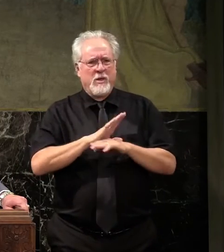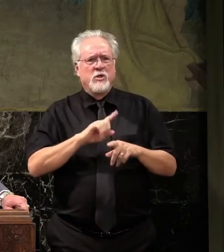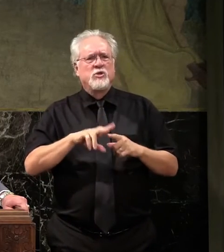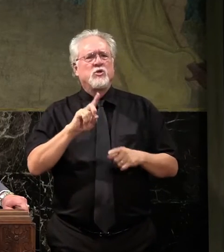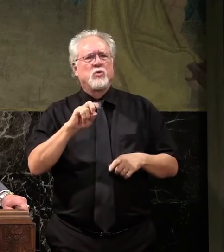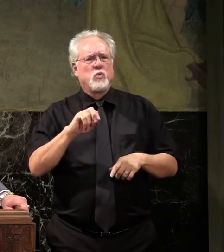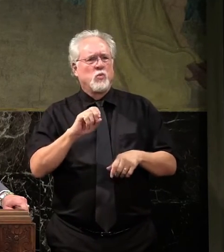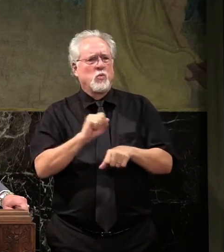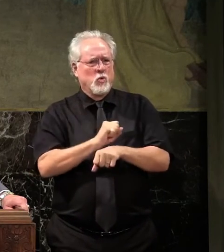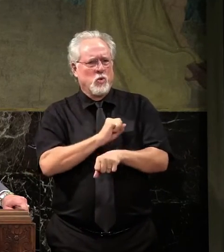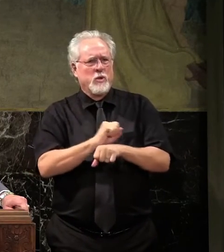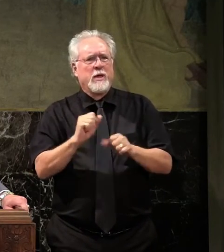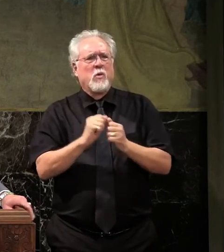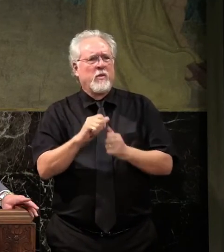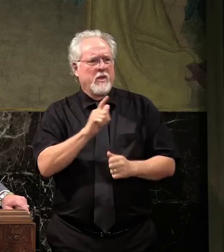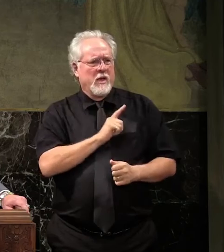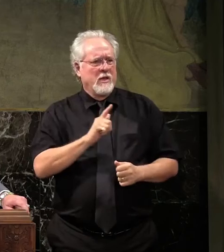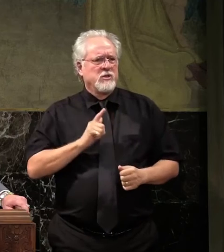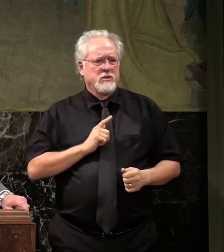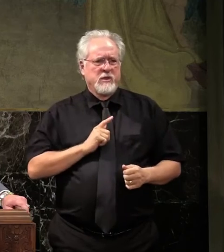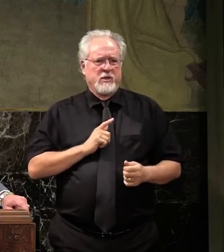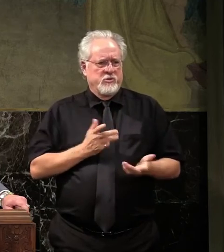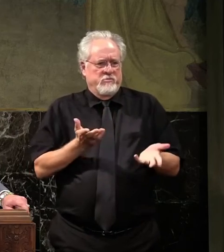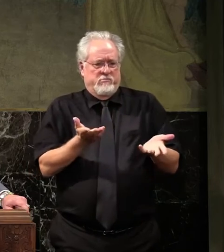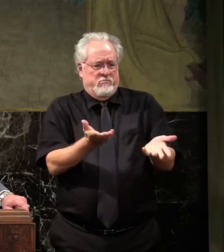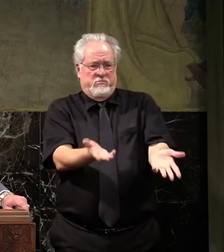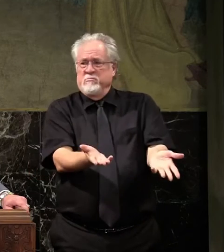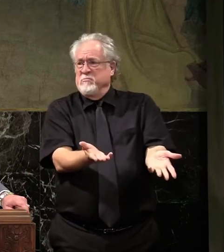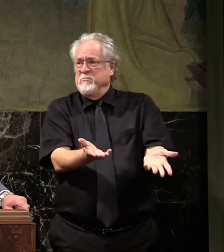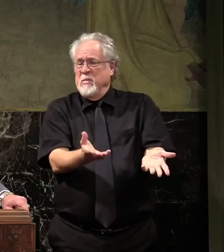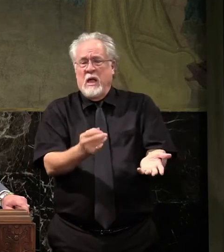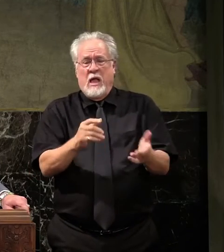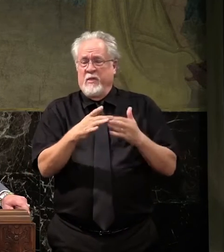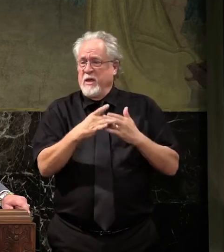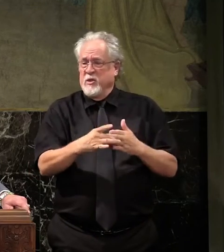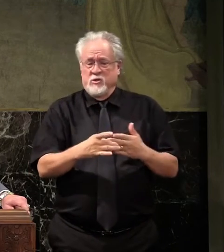legislature as they are and the leadership as it happens to to be